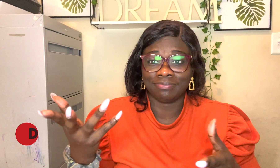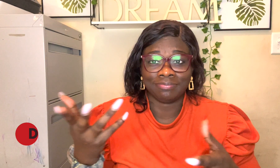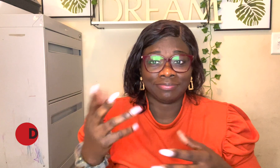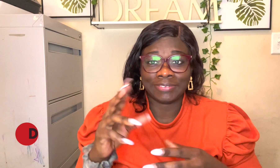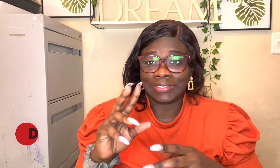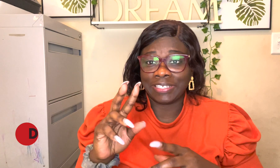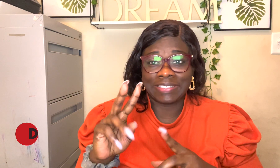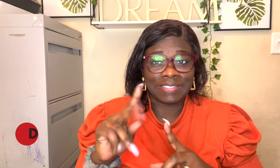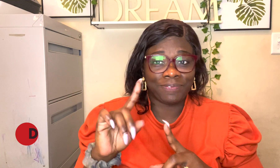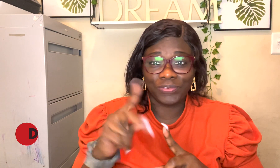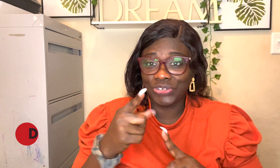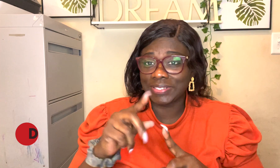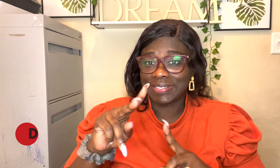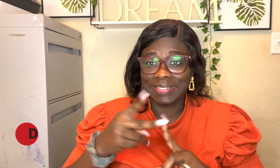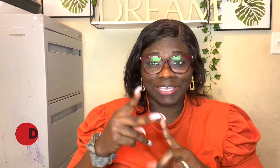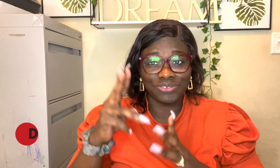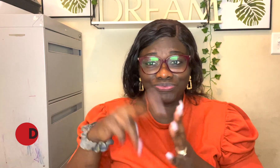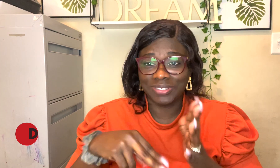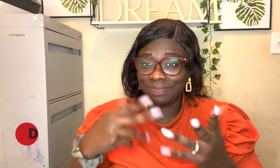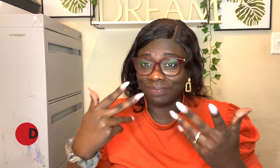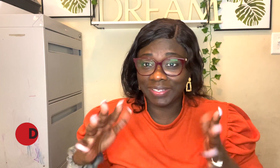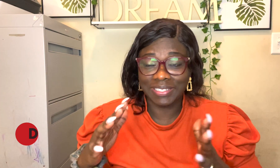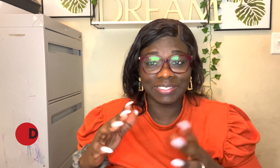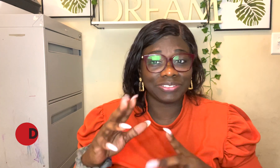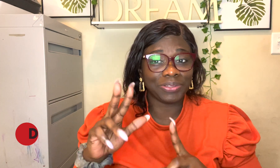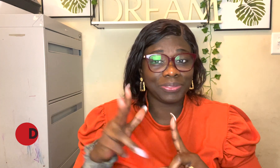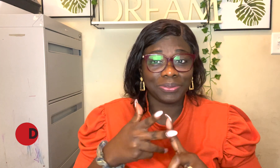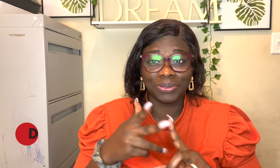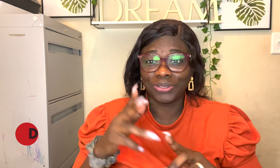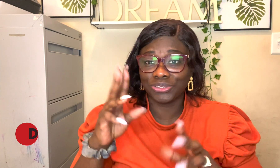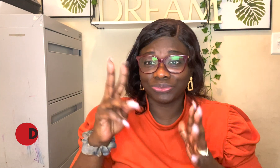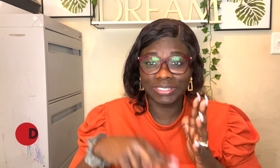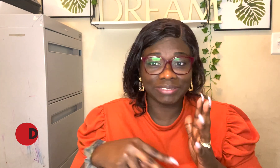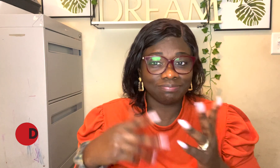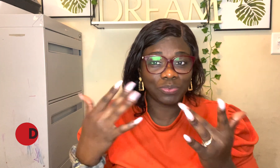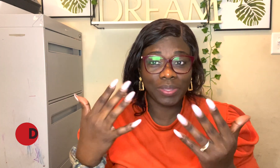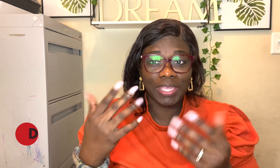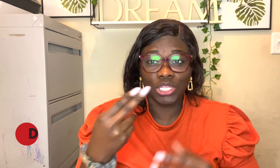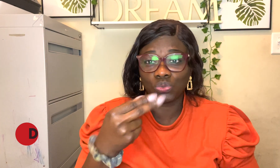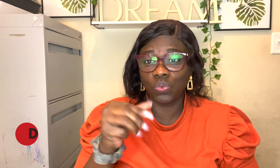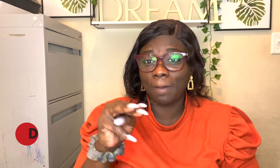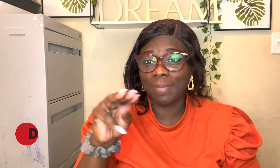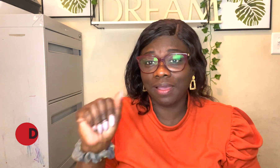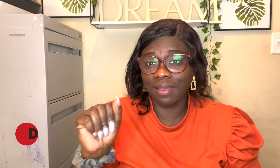The 1st reading and 2nd reading are done. The 3rd reading has